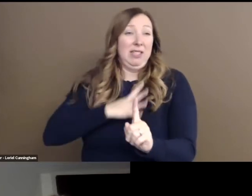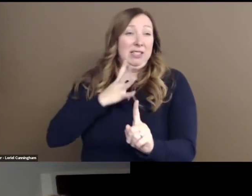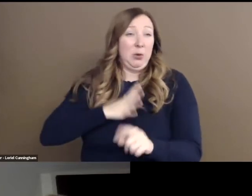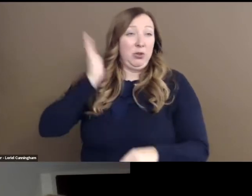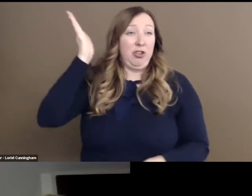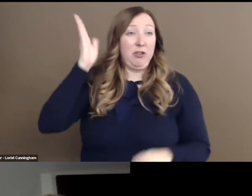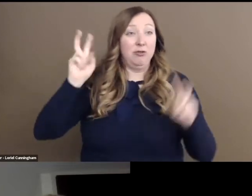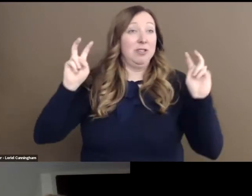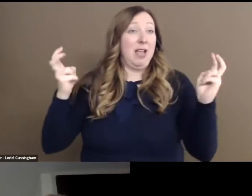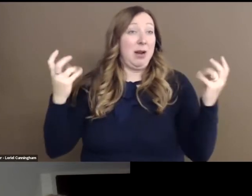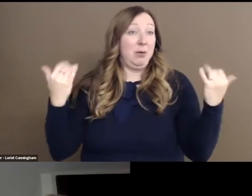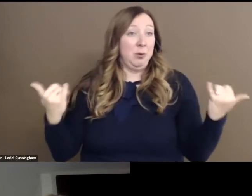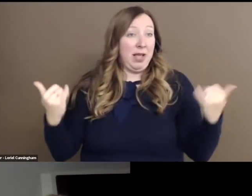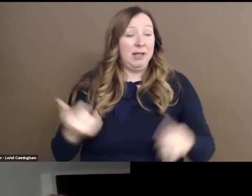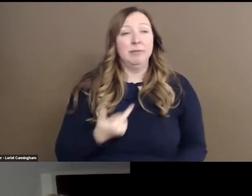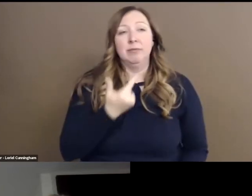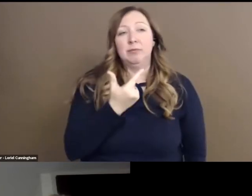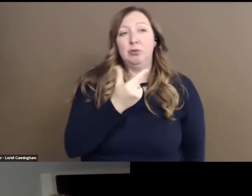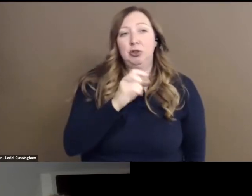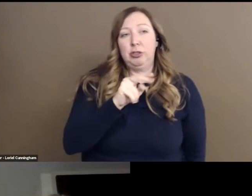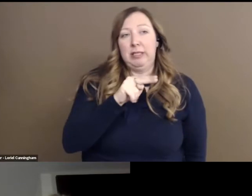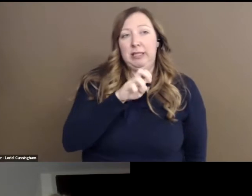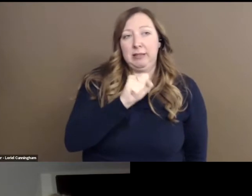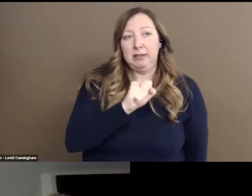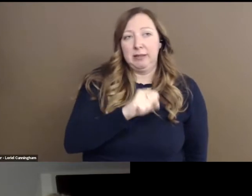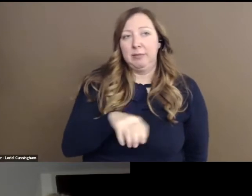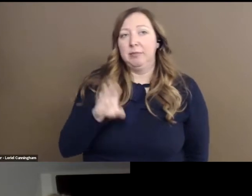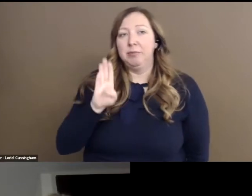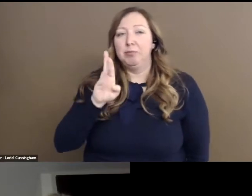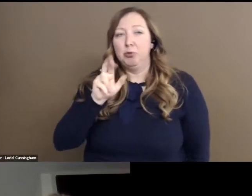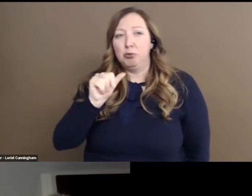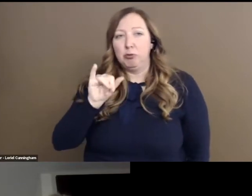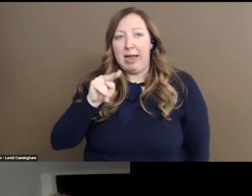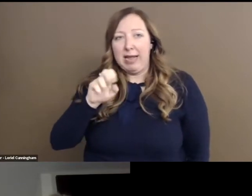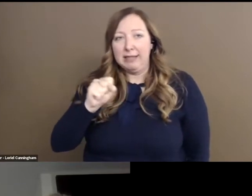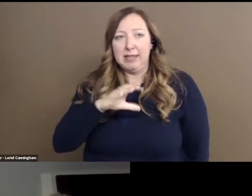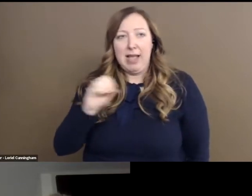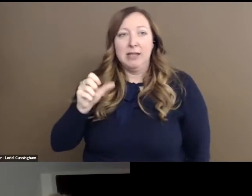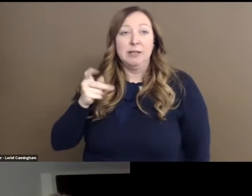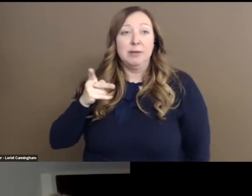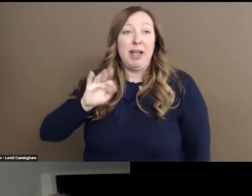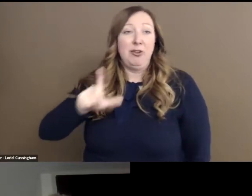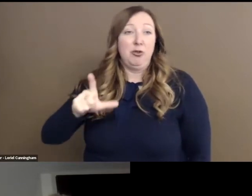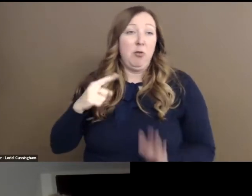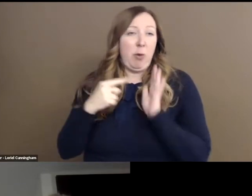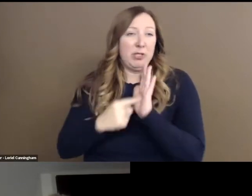is genes frames and spatial representation evidence from williams